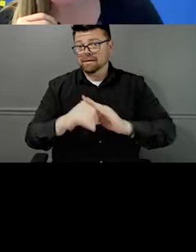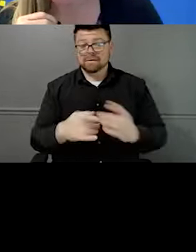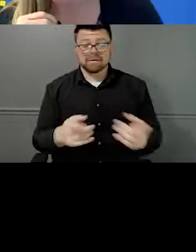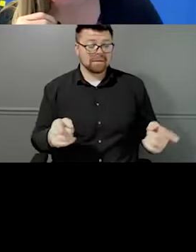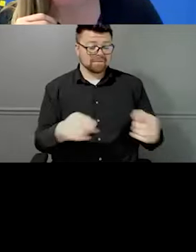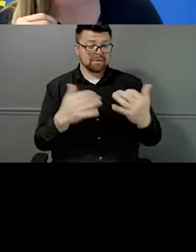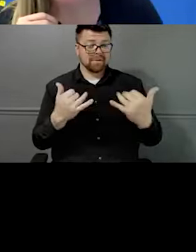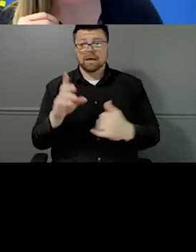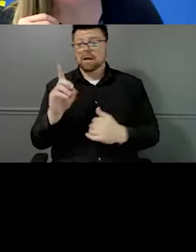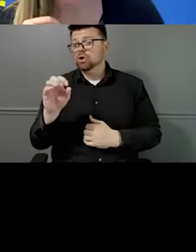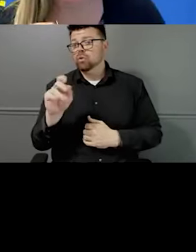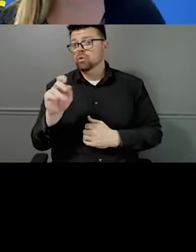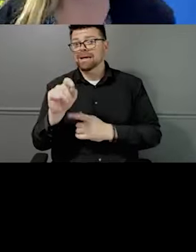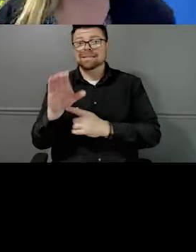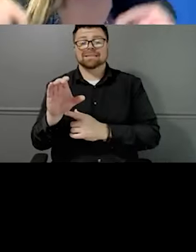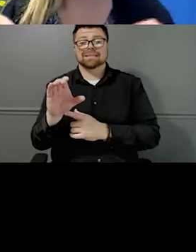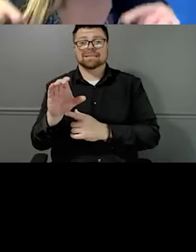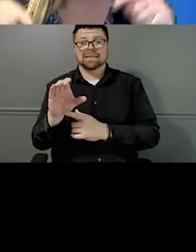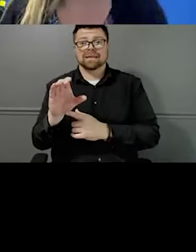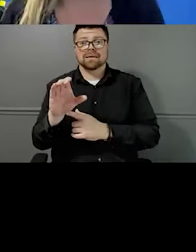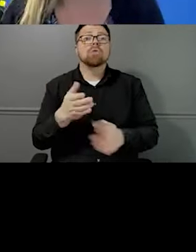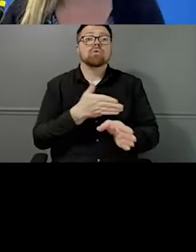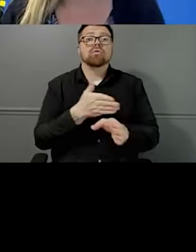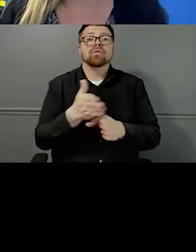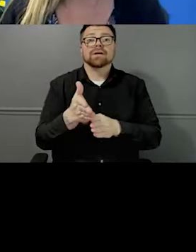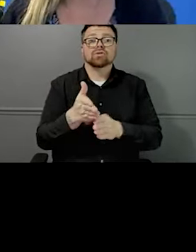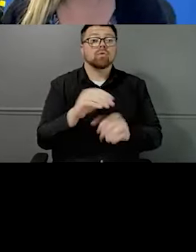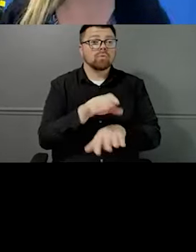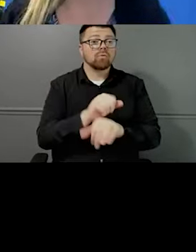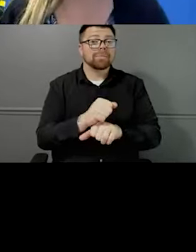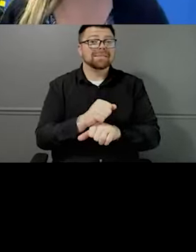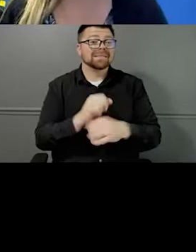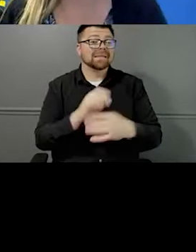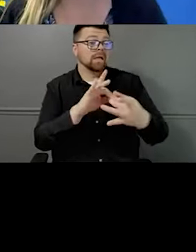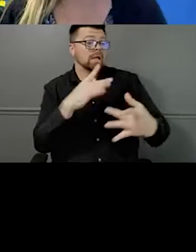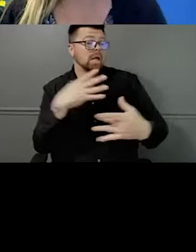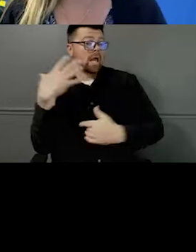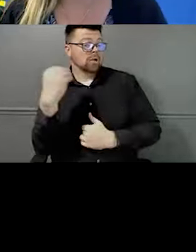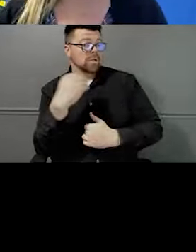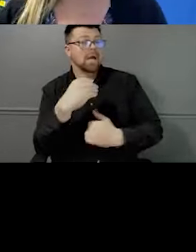foreign professional appointments outside of their primary organization.